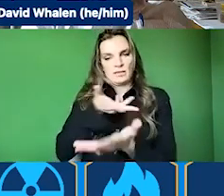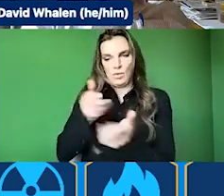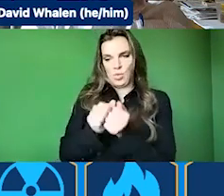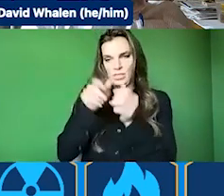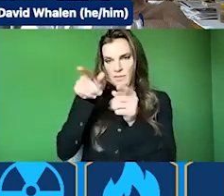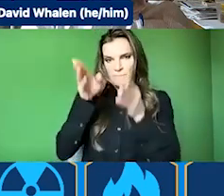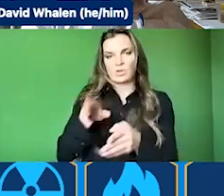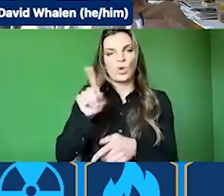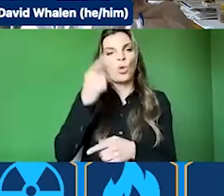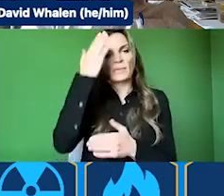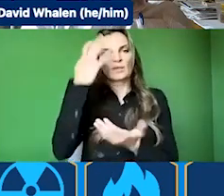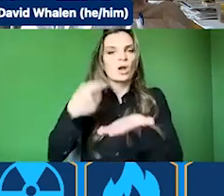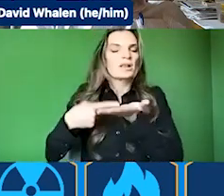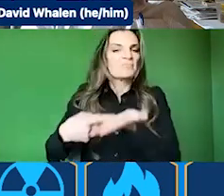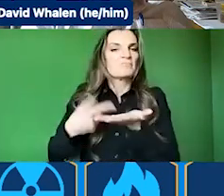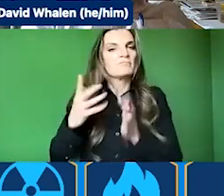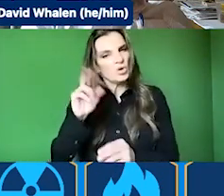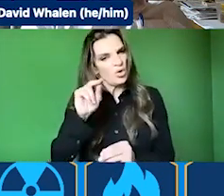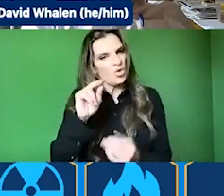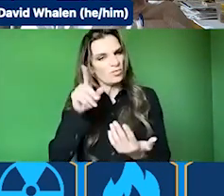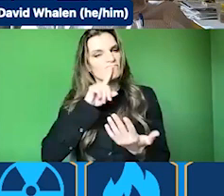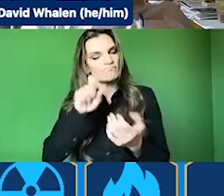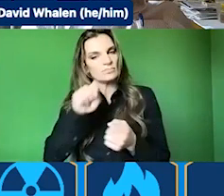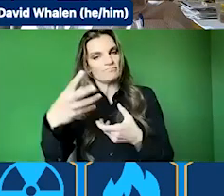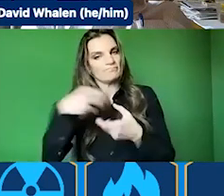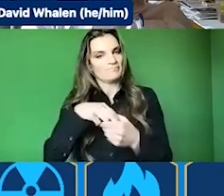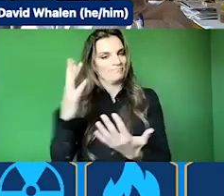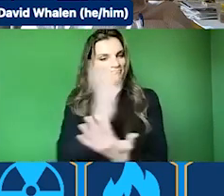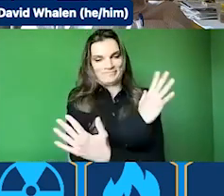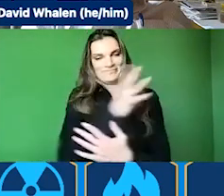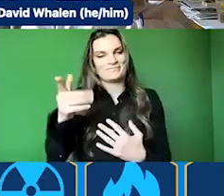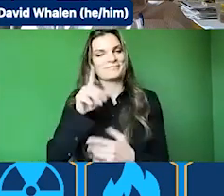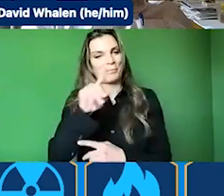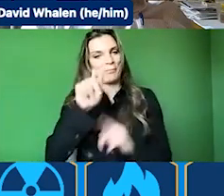person. We obviously exist outside of a hospital and patient context. But it often